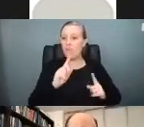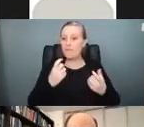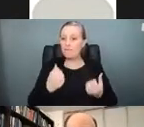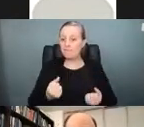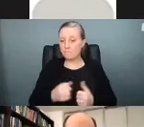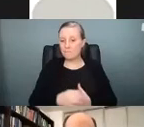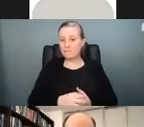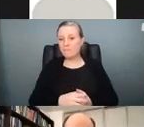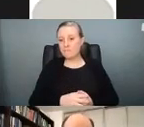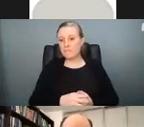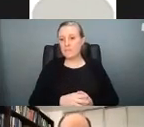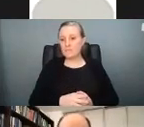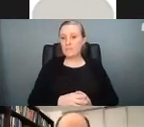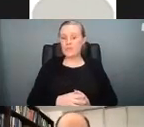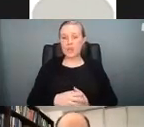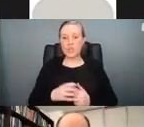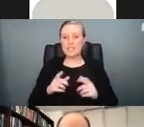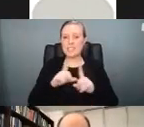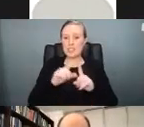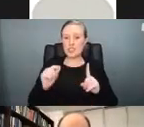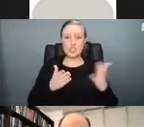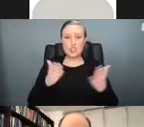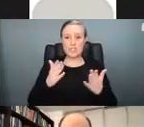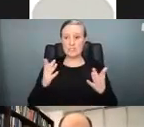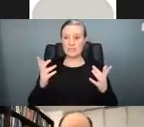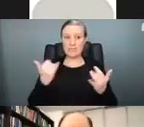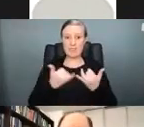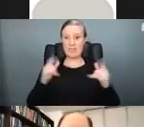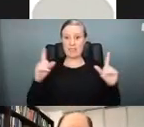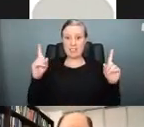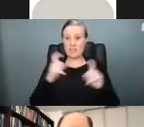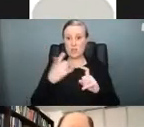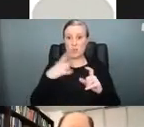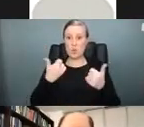digital services that people are seeking to use right now, data is enormously important.